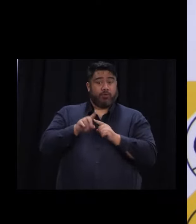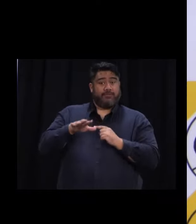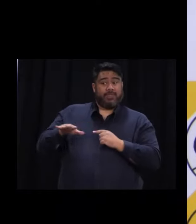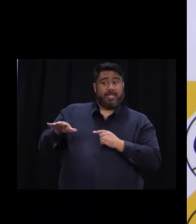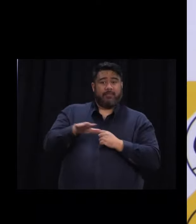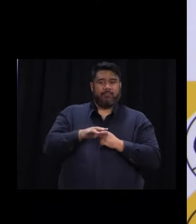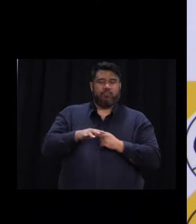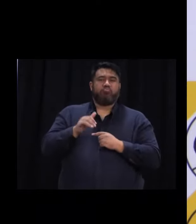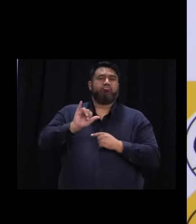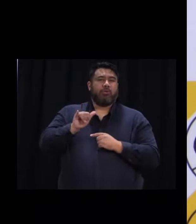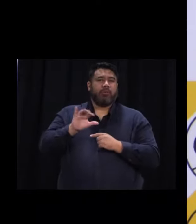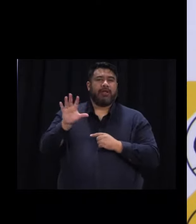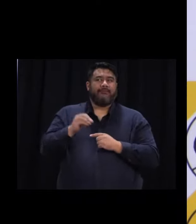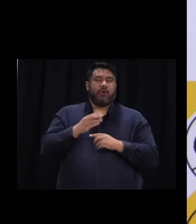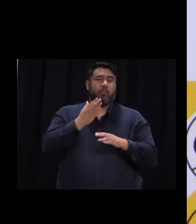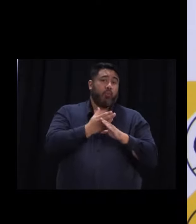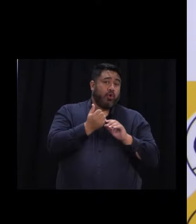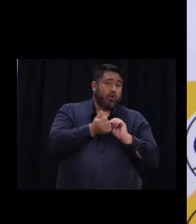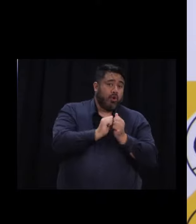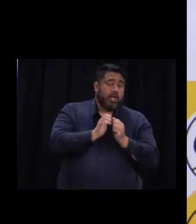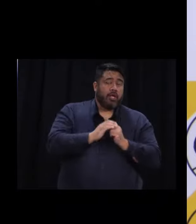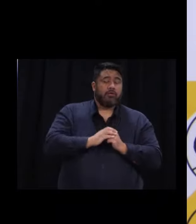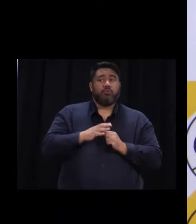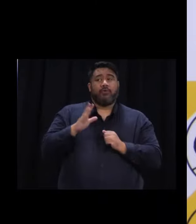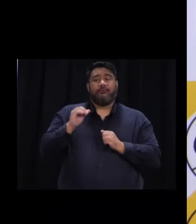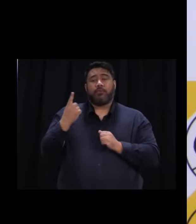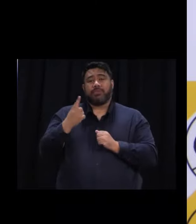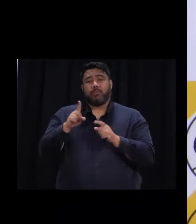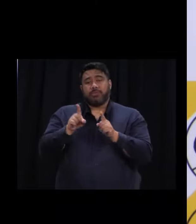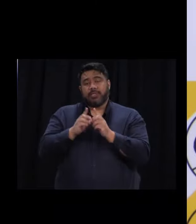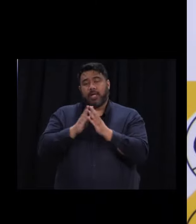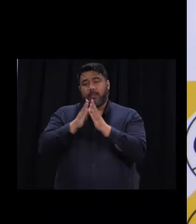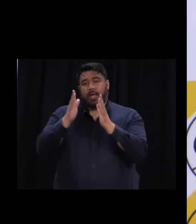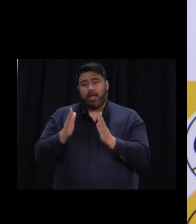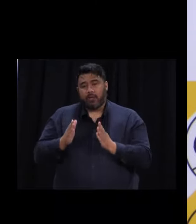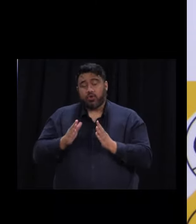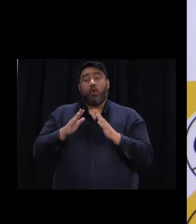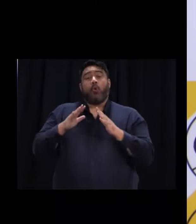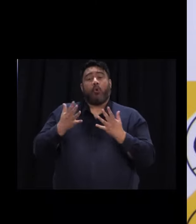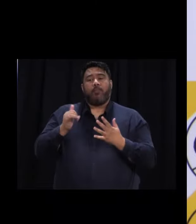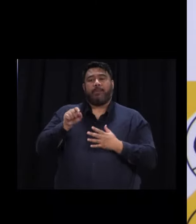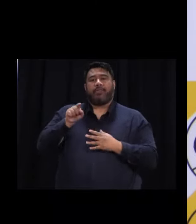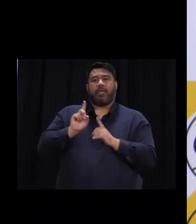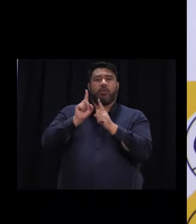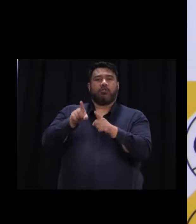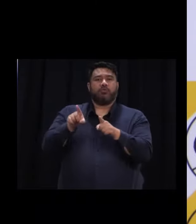aut break. The remaining 59 are still to confirm an